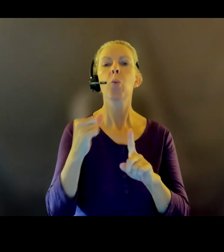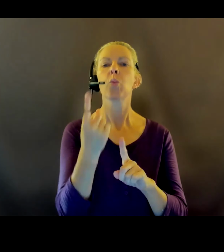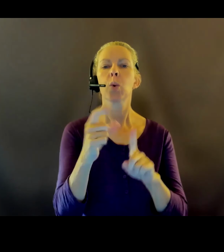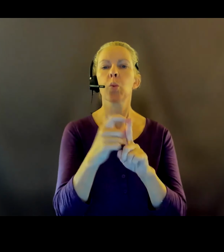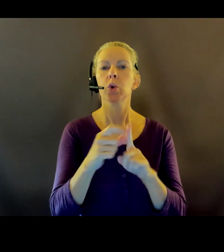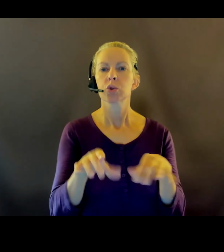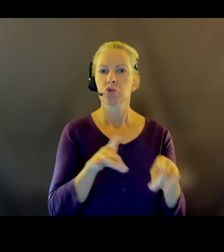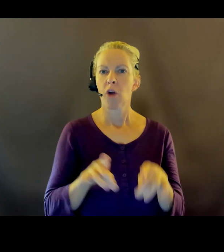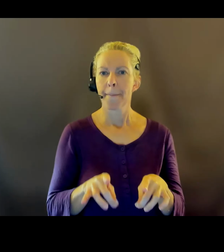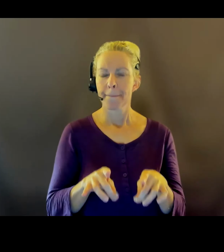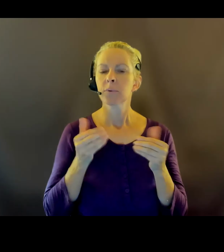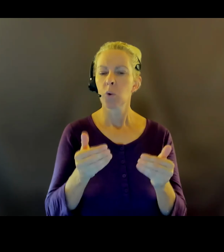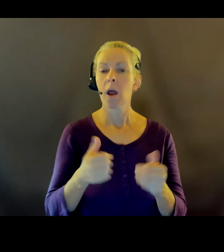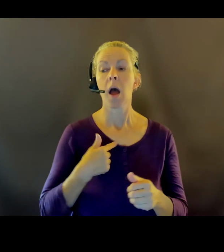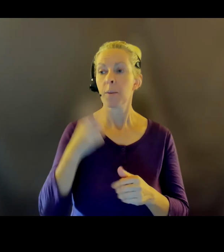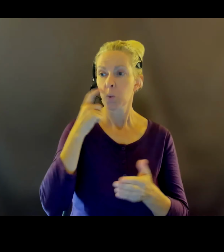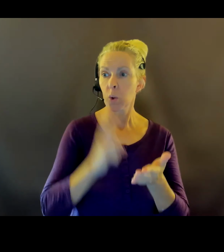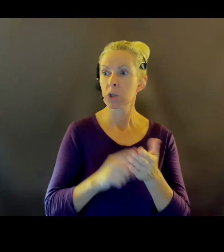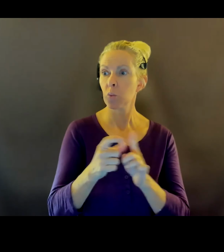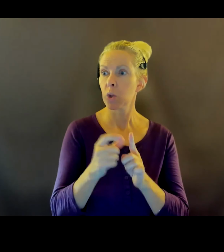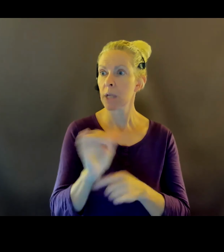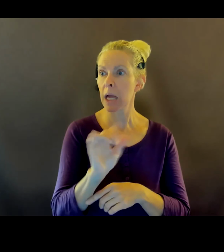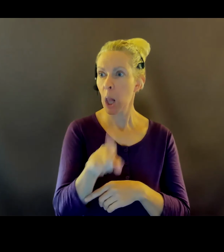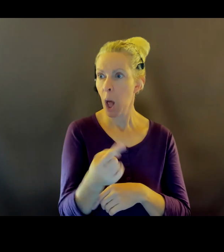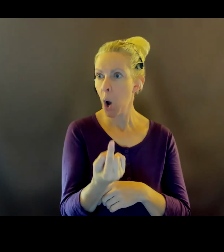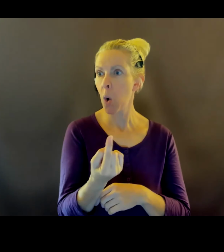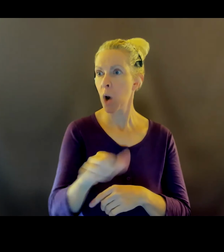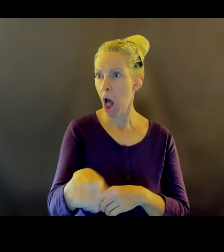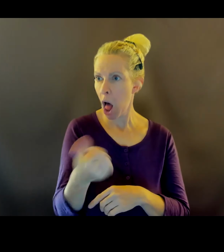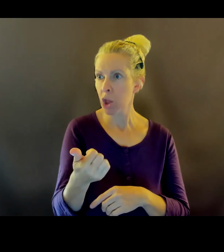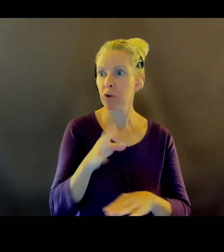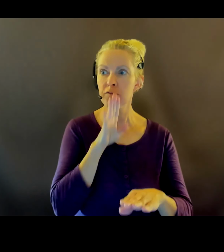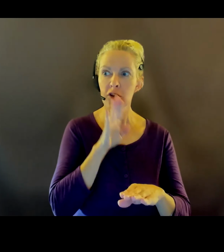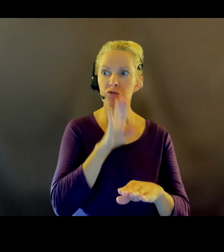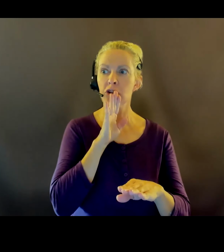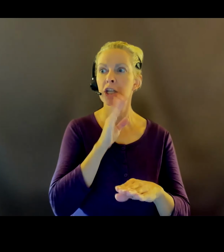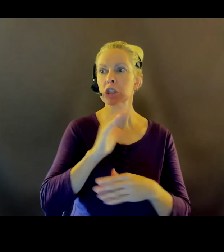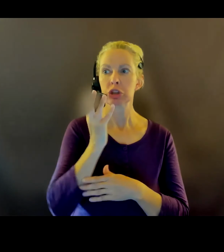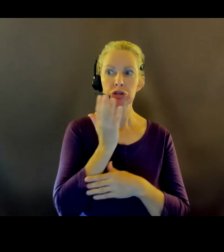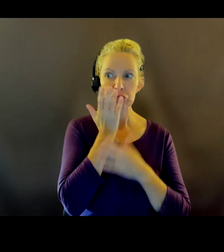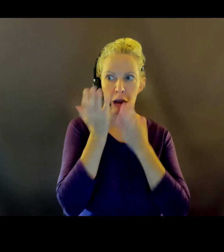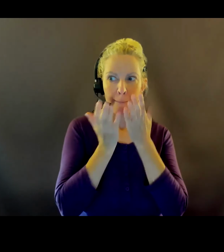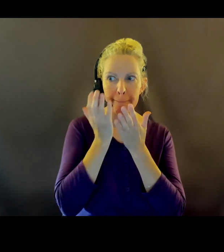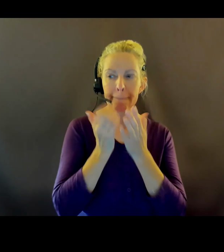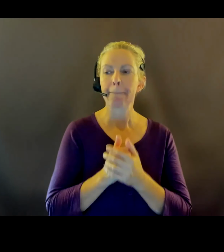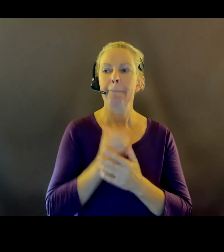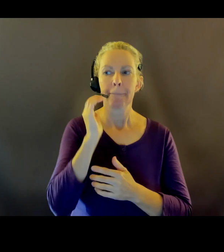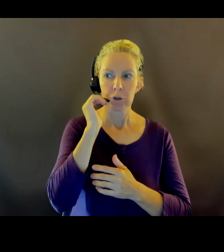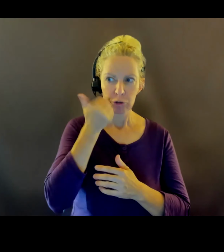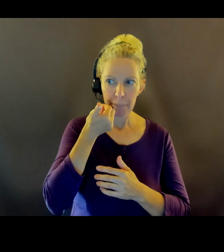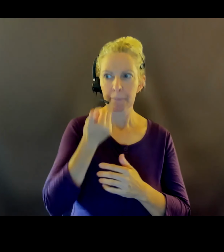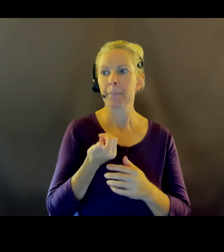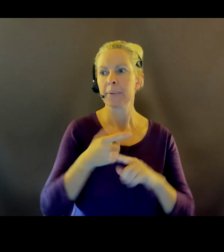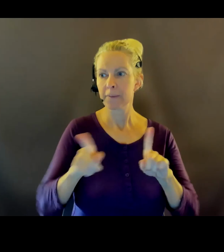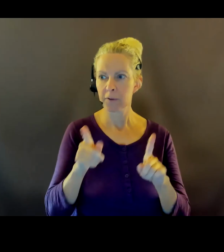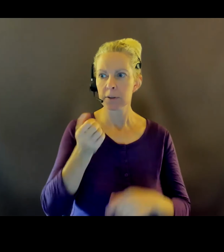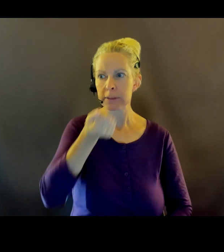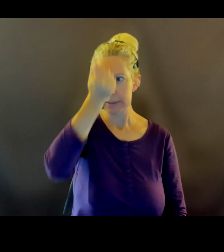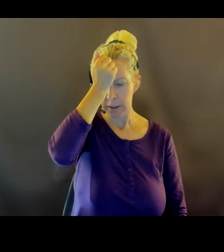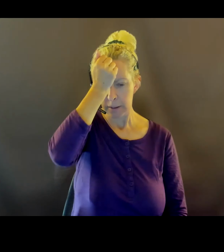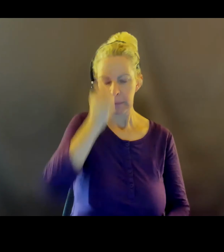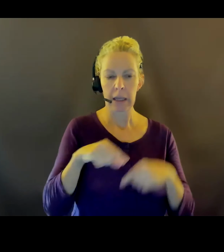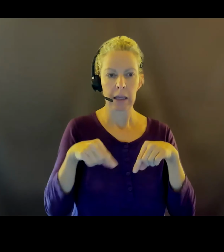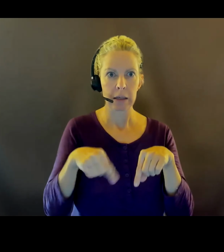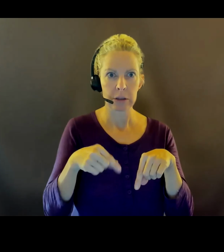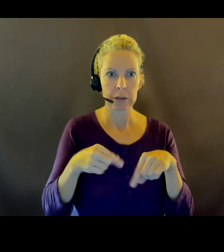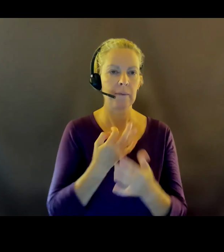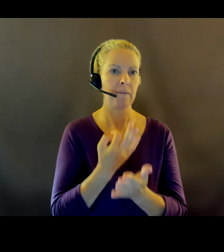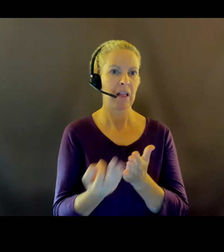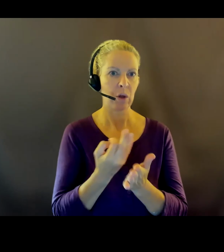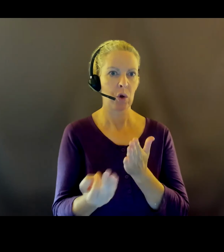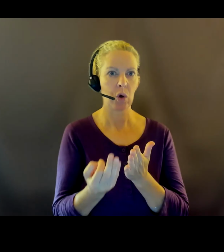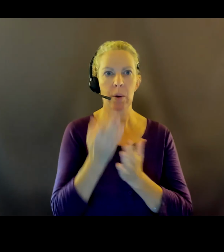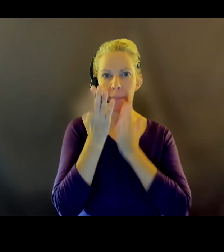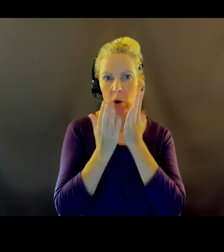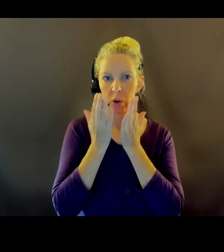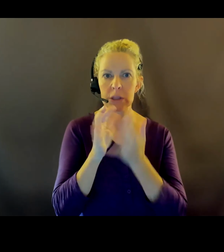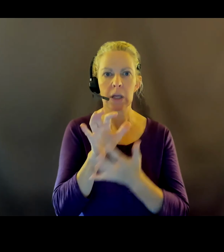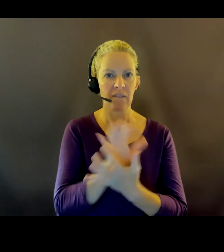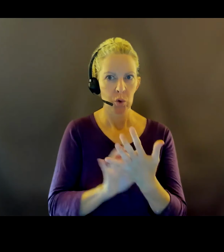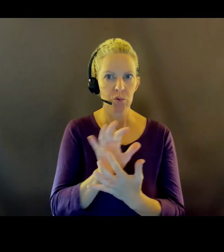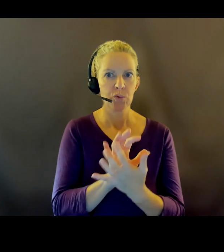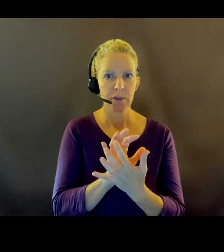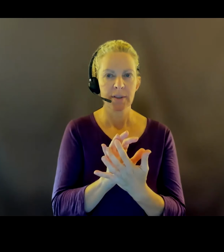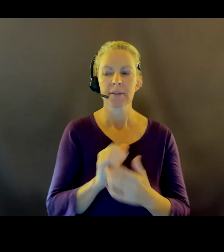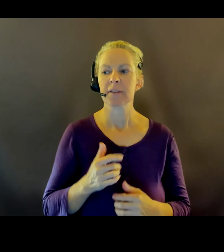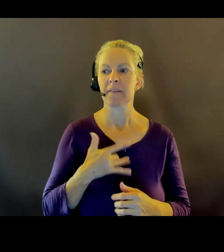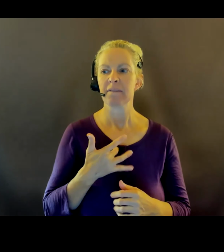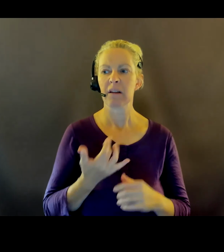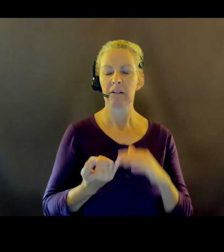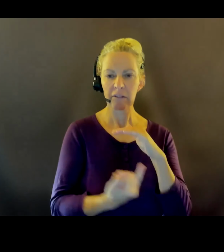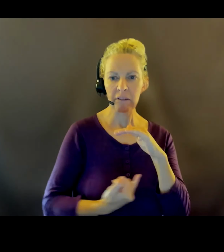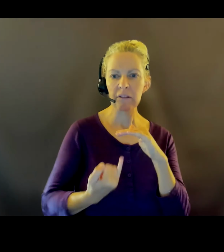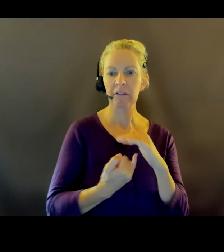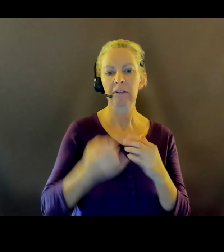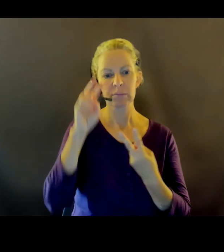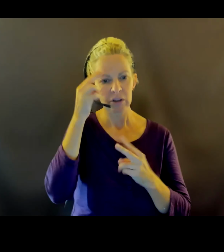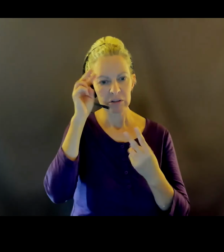I'm seeing words like "alone, othered, anxious, embarrassed, confused, insecure, misunderstood,